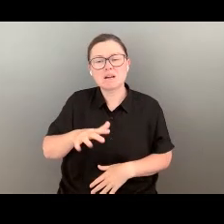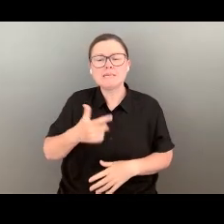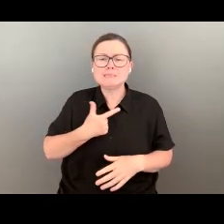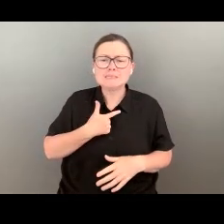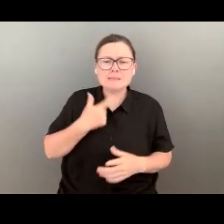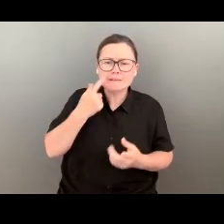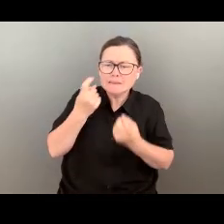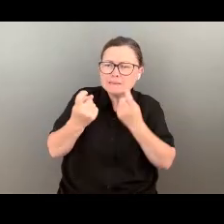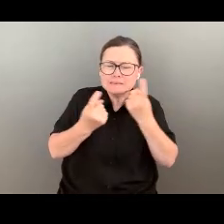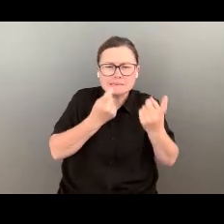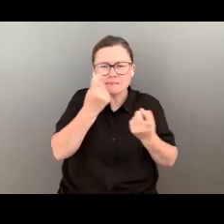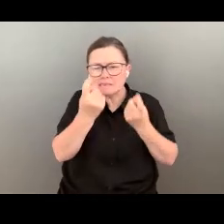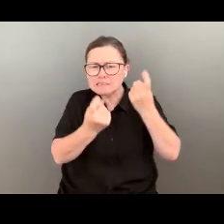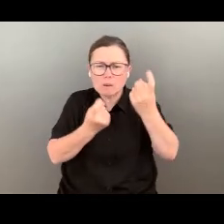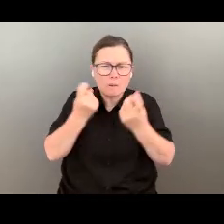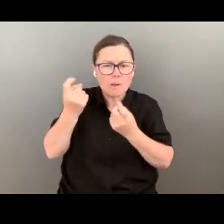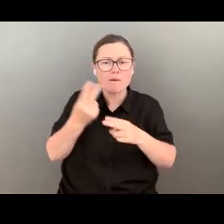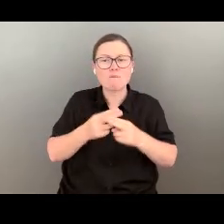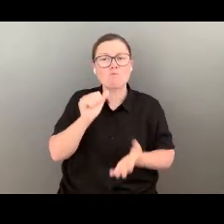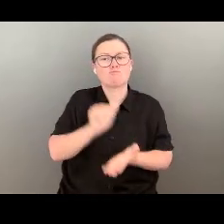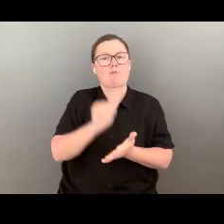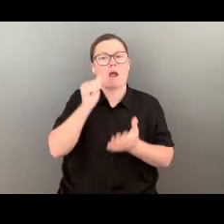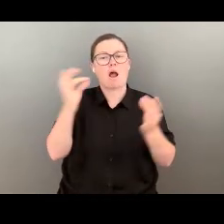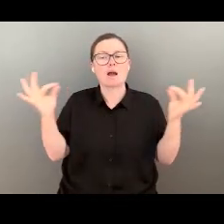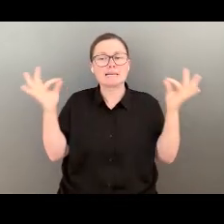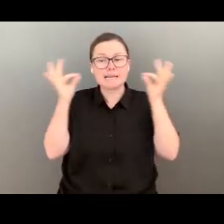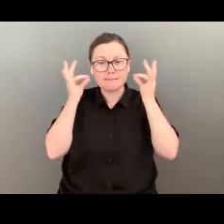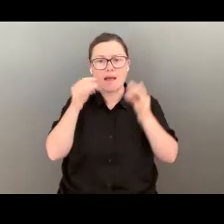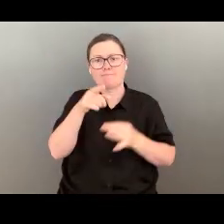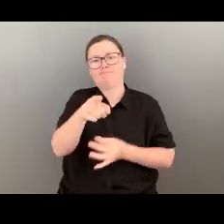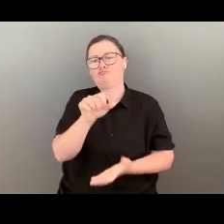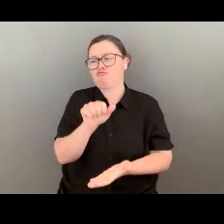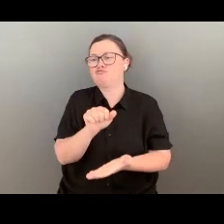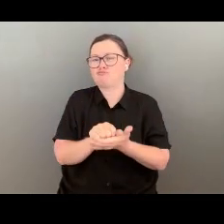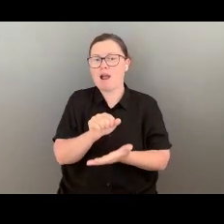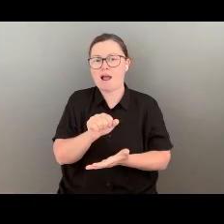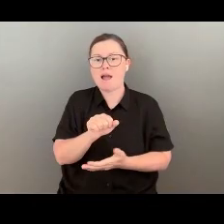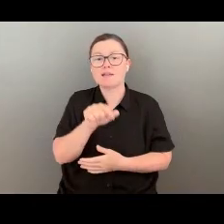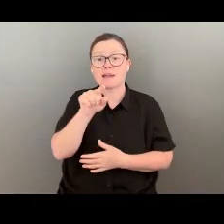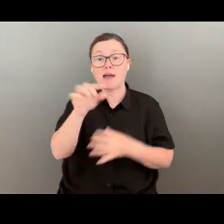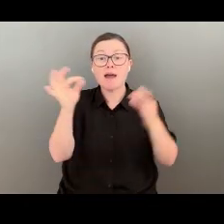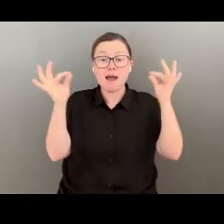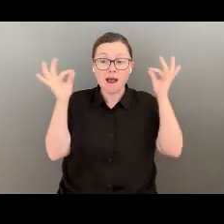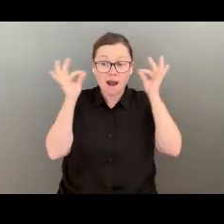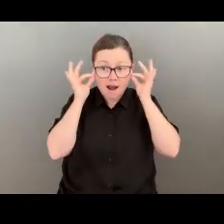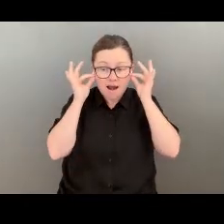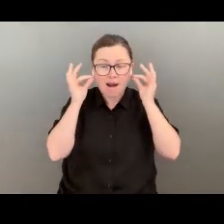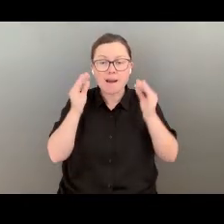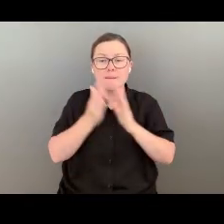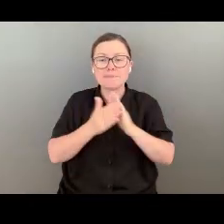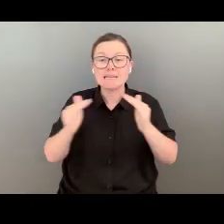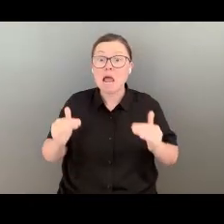Which only take out the very high pitch and the very low, low end sounds that tend to hurt your ears.